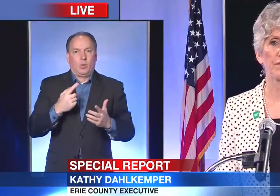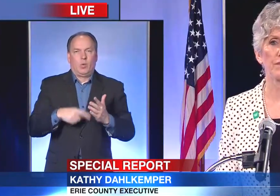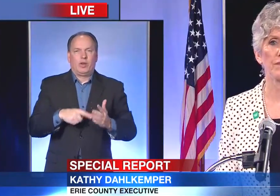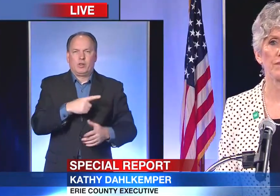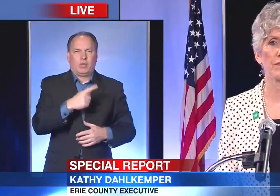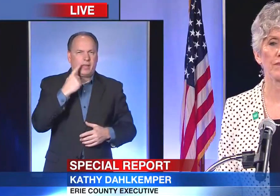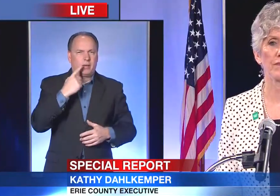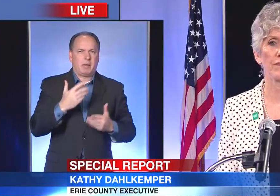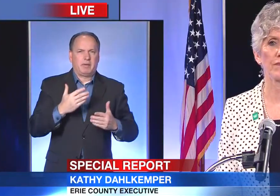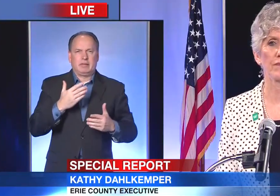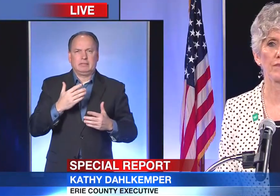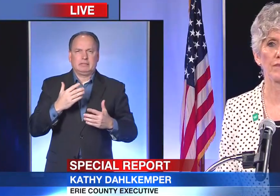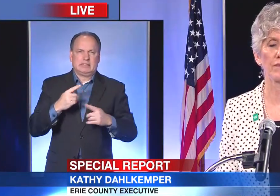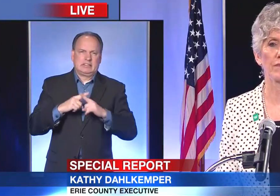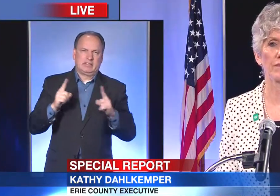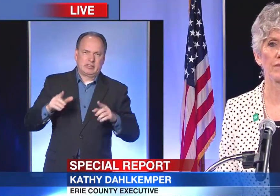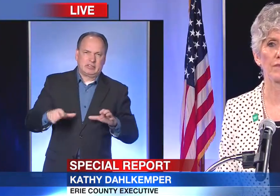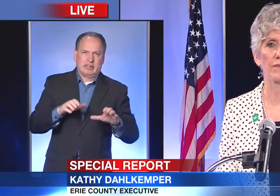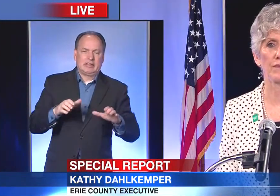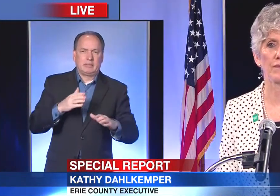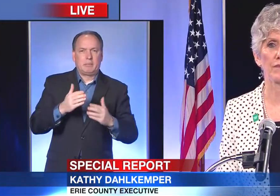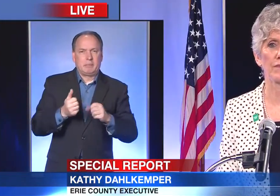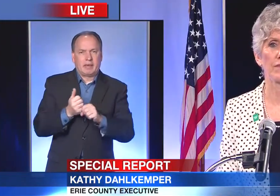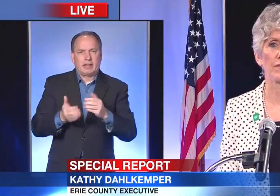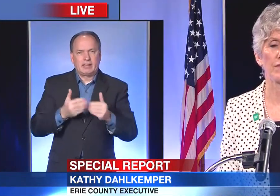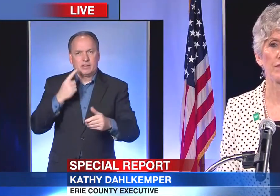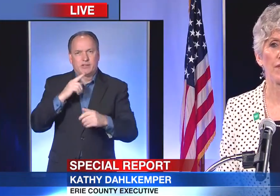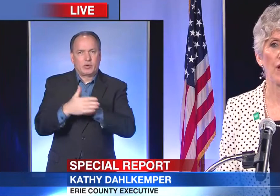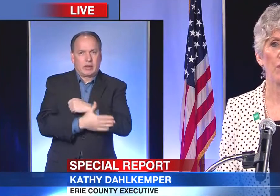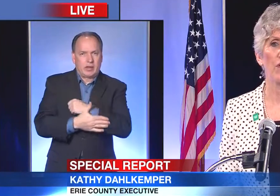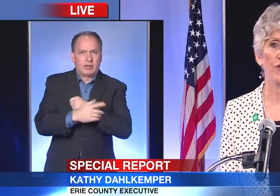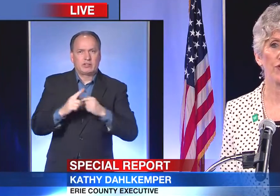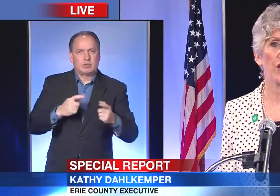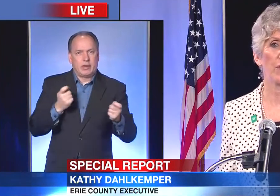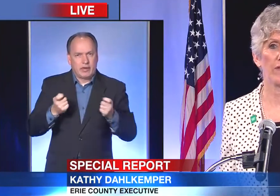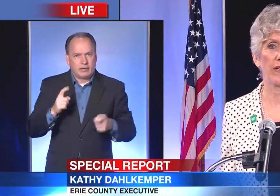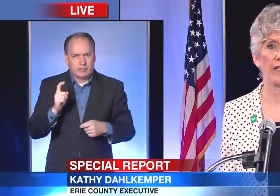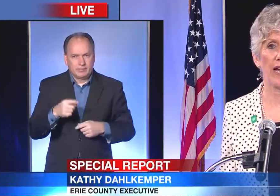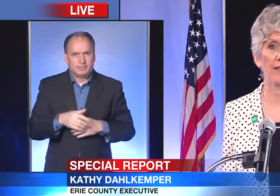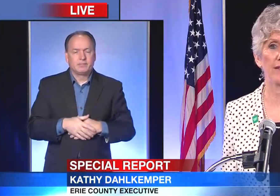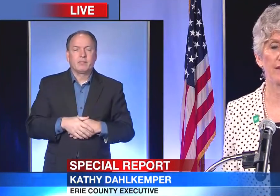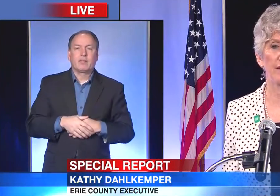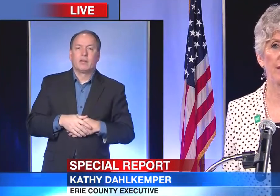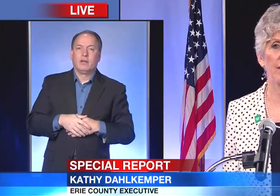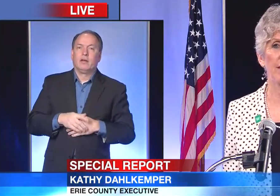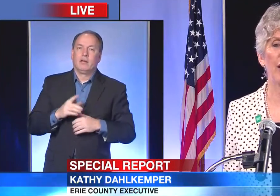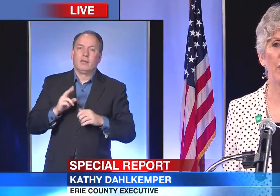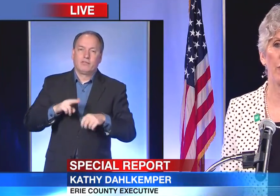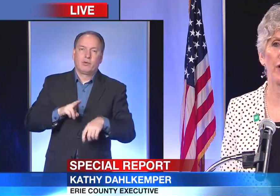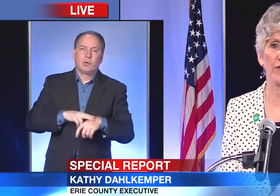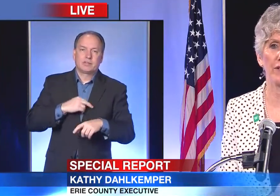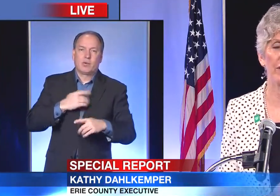GETTING GUIDANCE ON MONDAY AND HINDSIGHT ALWAYS BEING 2020, WHAT WOULD YOU HAVE LIKED TO SEE DONE DIFFERENTLY FROM ANYTHING HERE TO MAKE THIS EASIER FOR